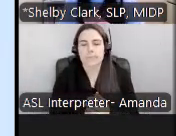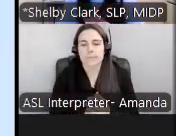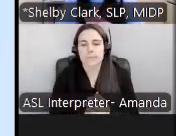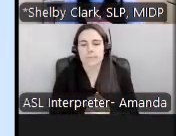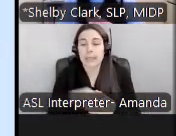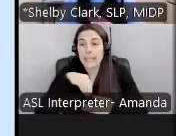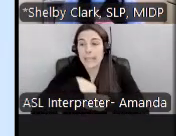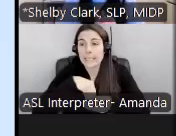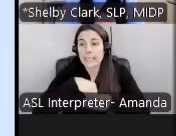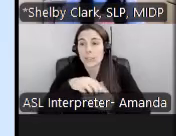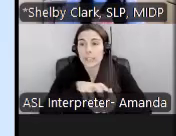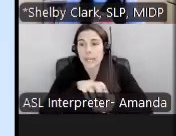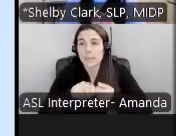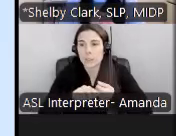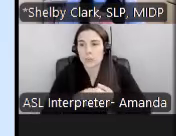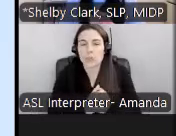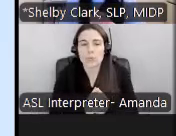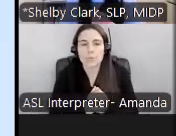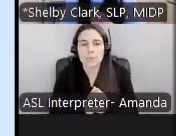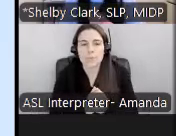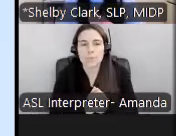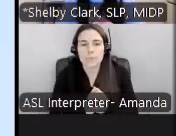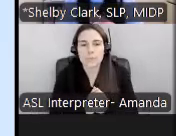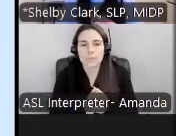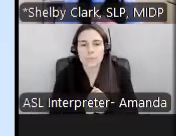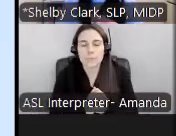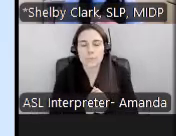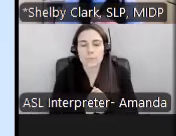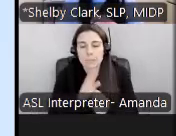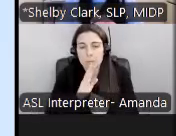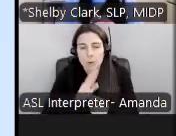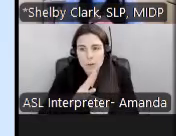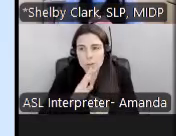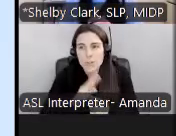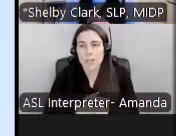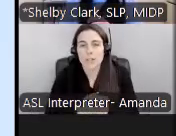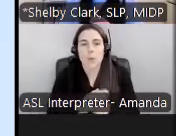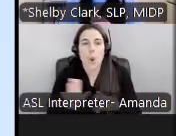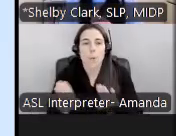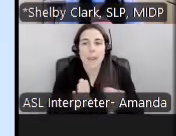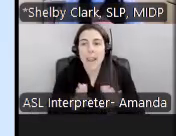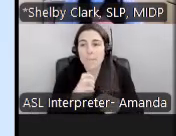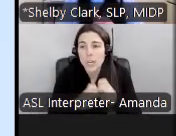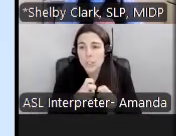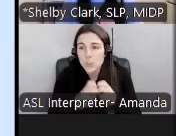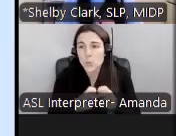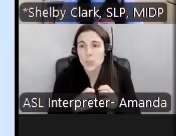gets damaged. We got some frustration, behavior issues, social difficulties.